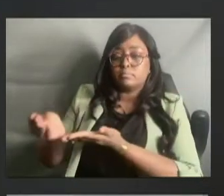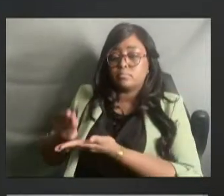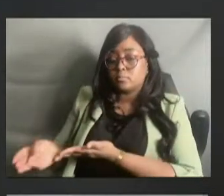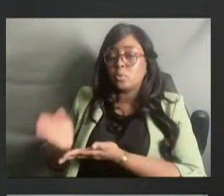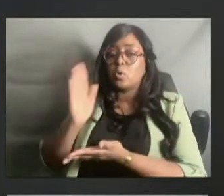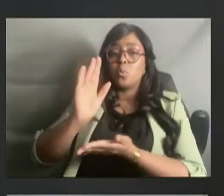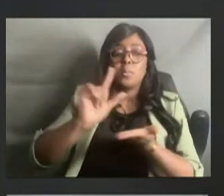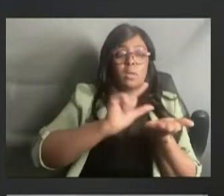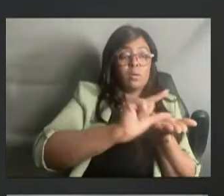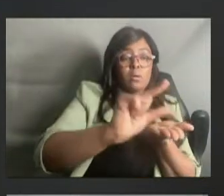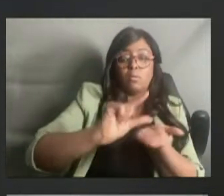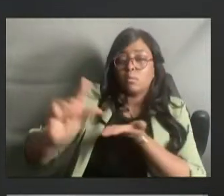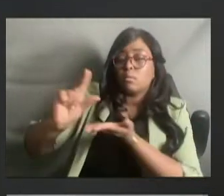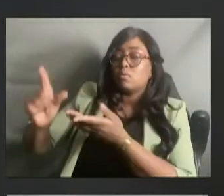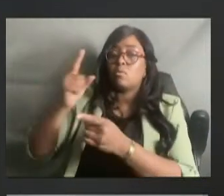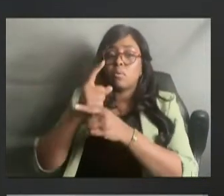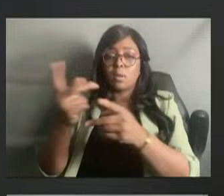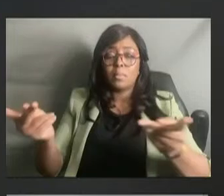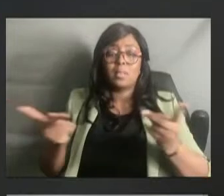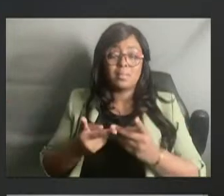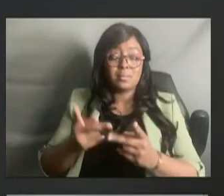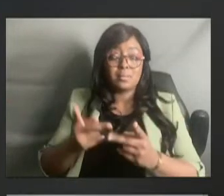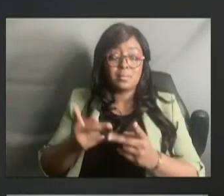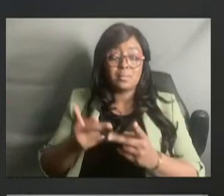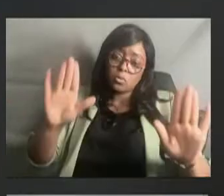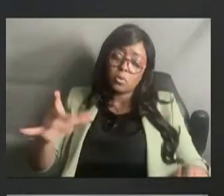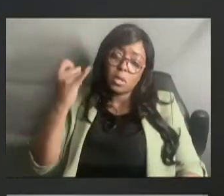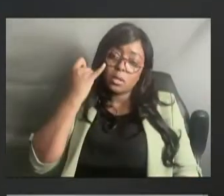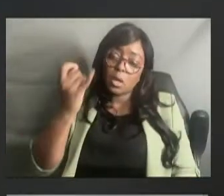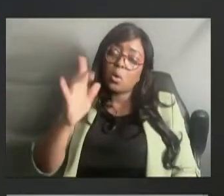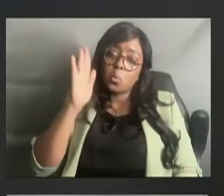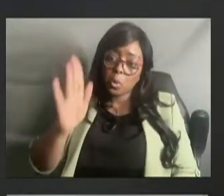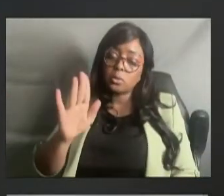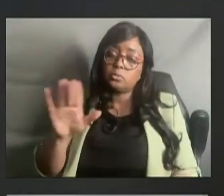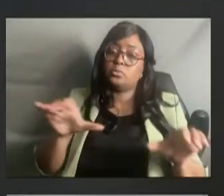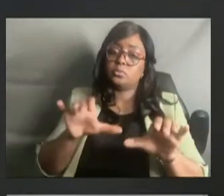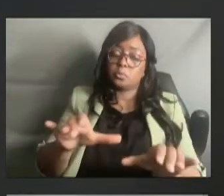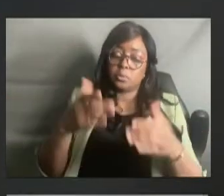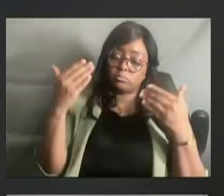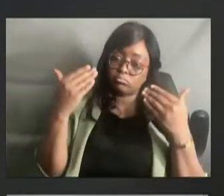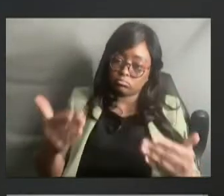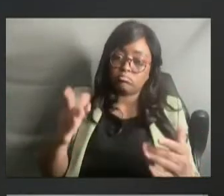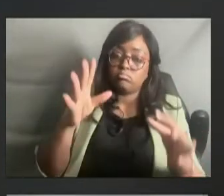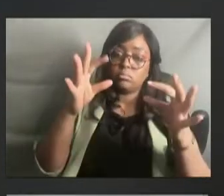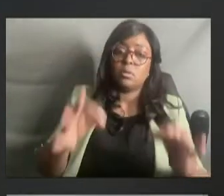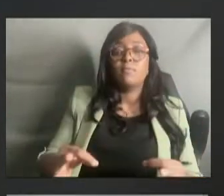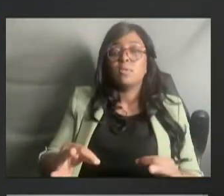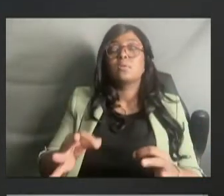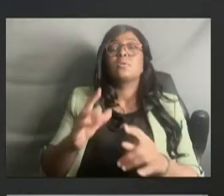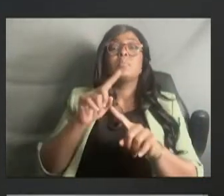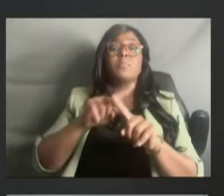guidelines for how to spend these funds so that they get directed to the right place. I think that that's a great idea,